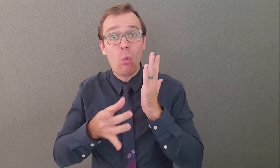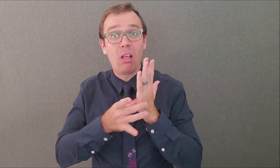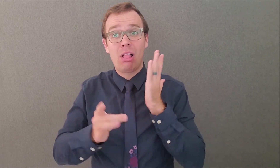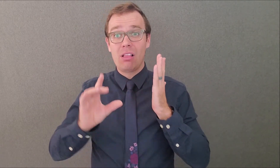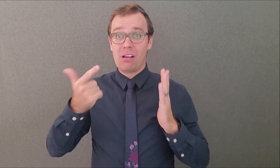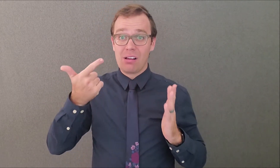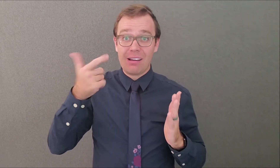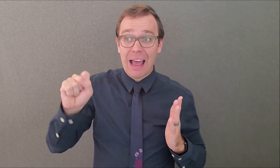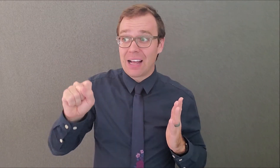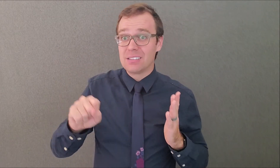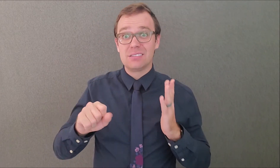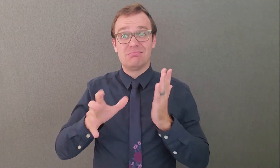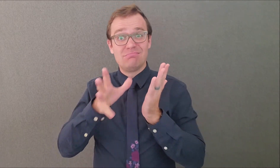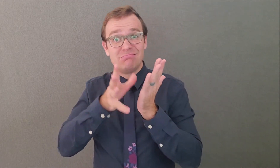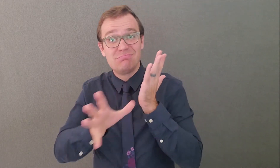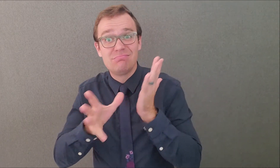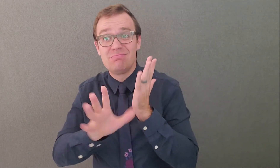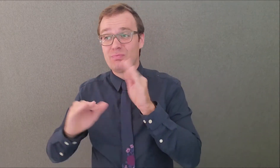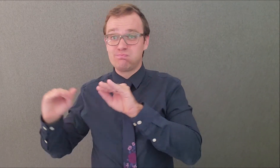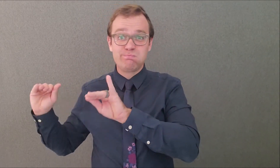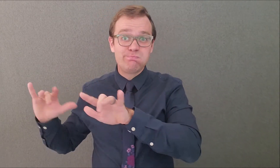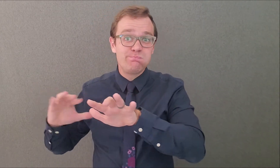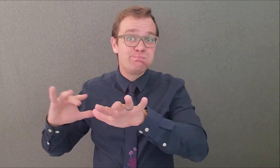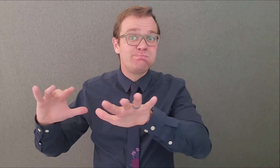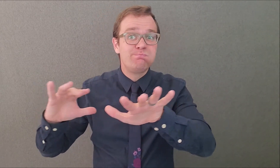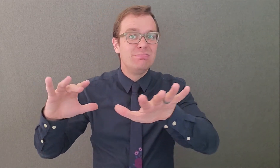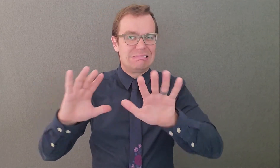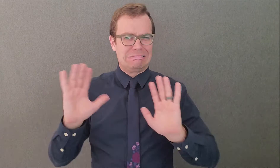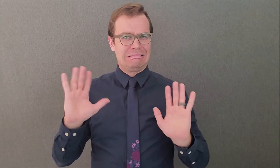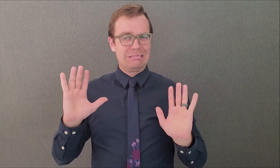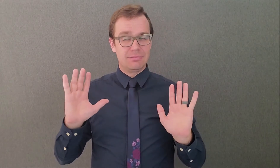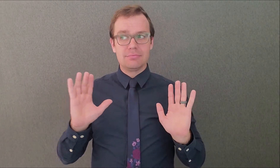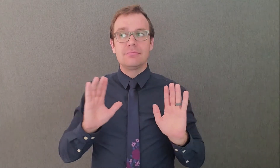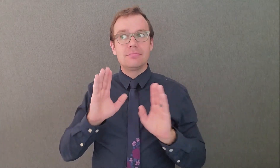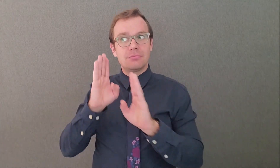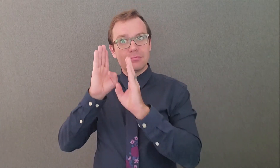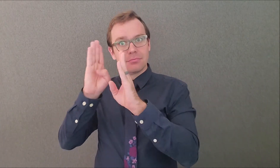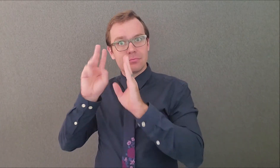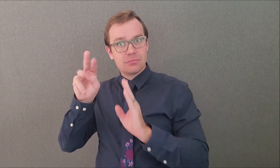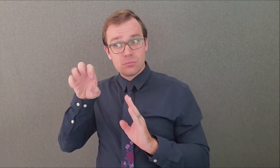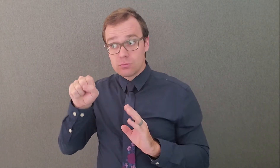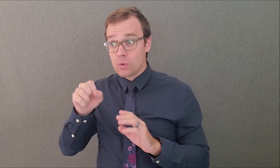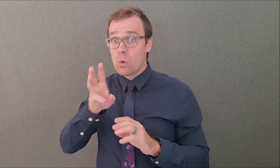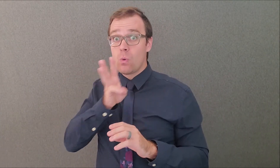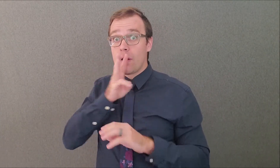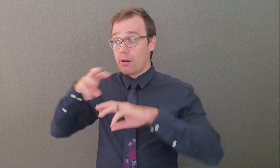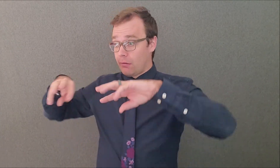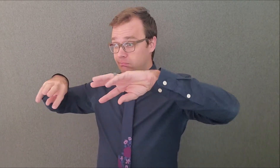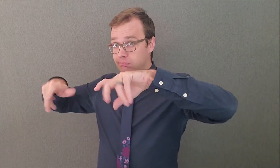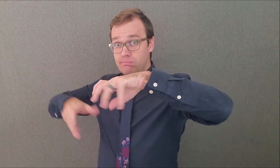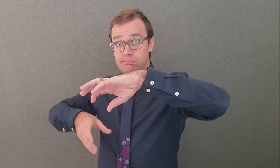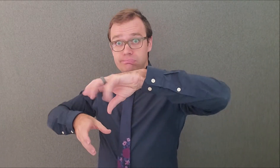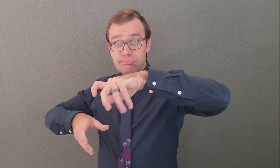Confirm the water supply is safe to drink. Listen for news reports to learn whether your community's